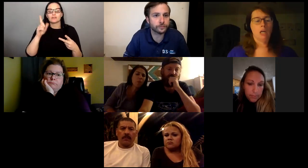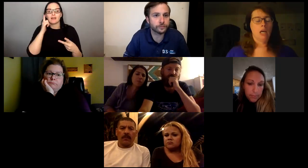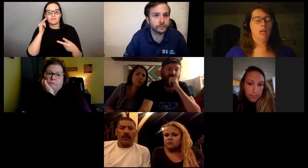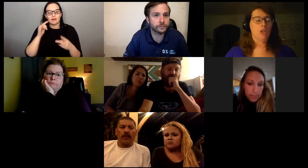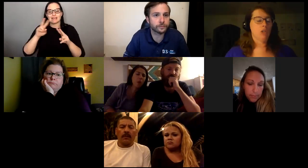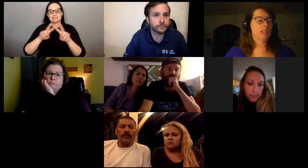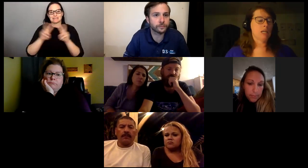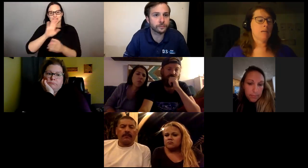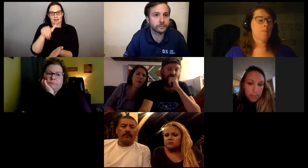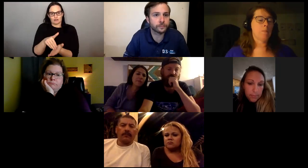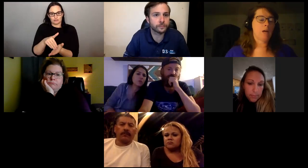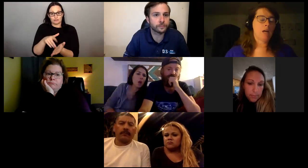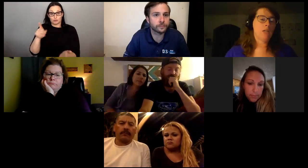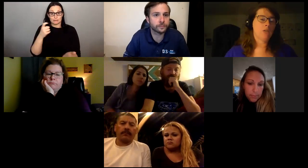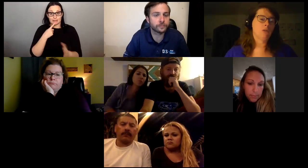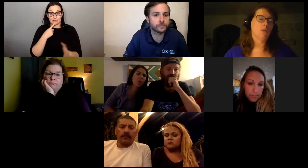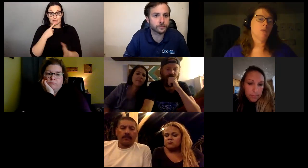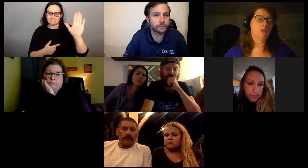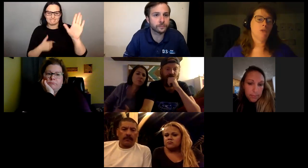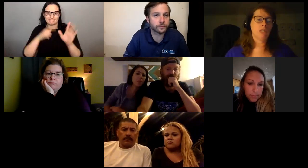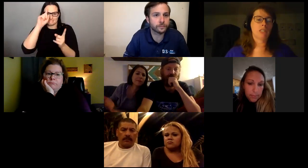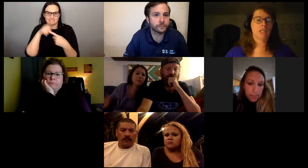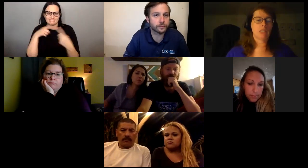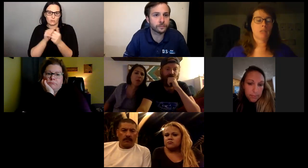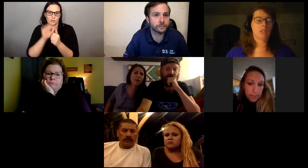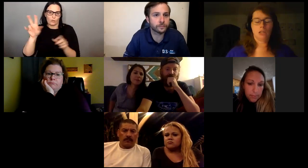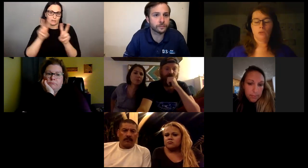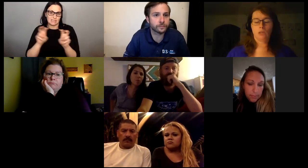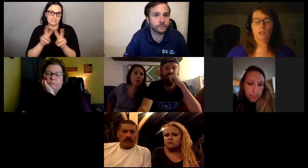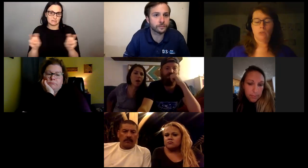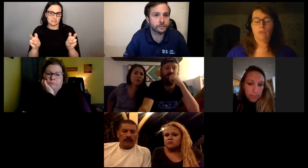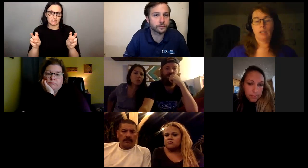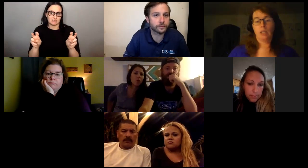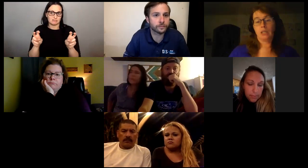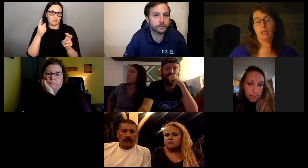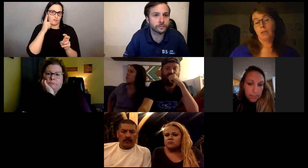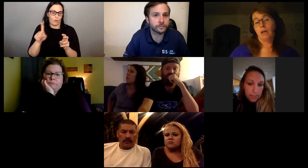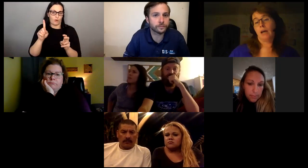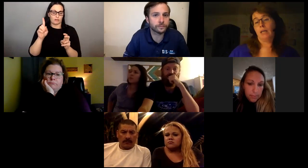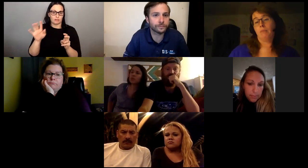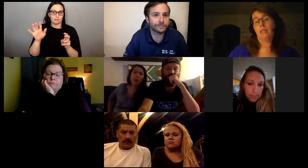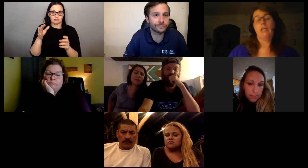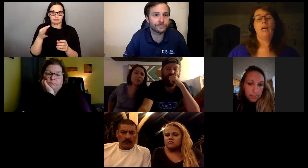and you can say i don't agree with your assessments that you are doing for the